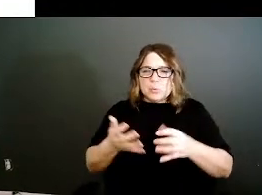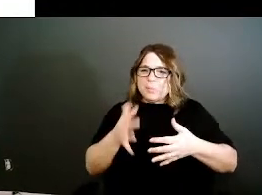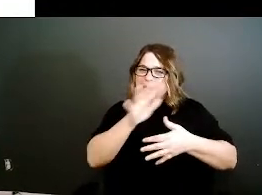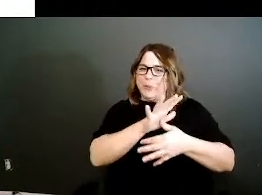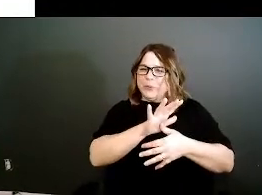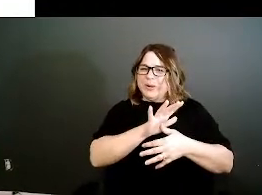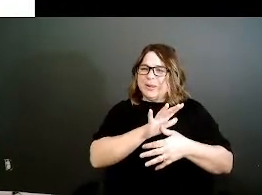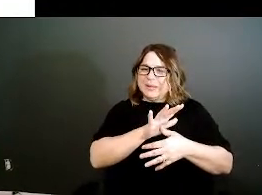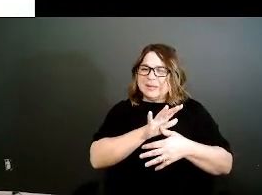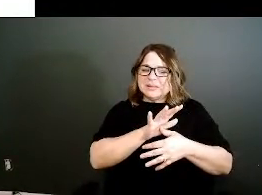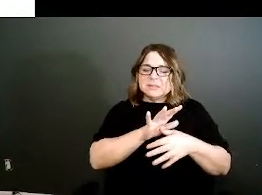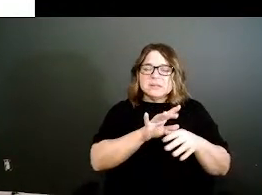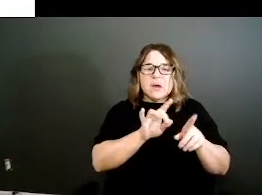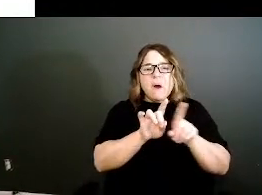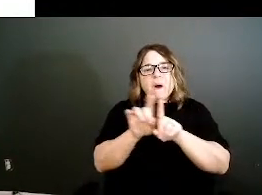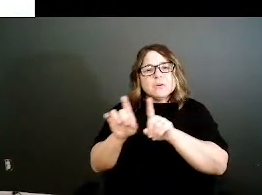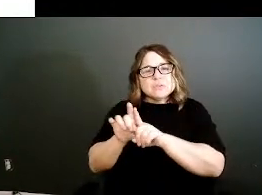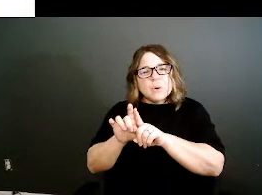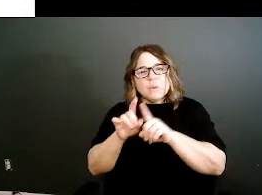AND, SO, I WOULD ASK FOR ALL OF YOUR SUPPORT IN THIS AMENDMENT.